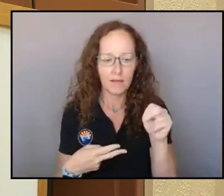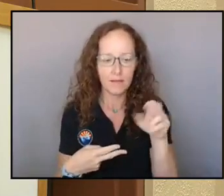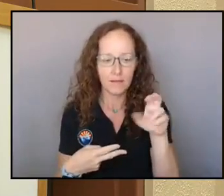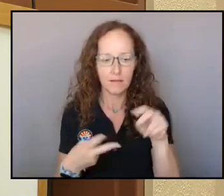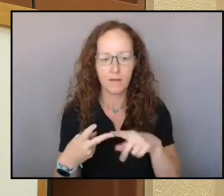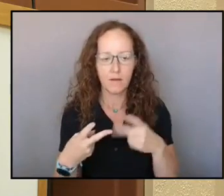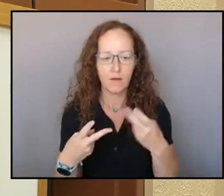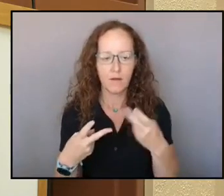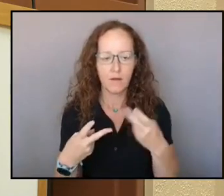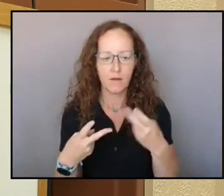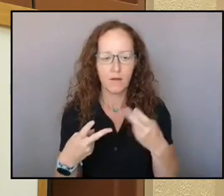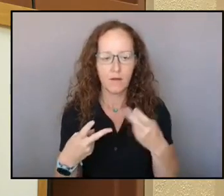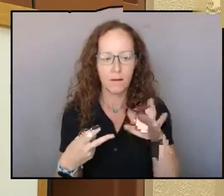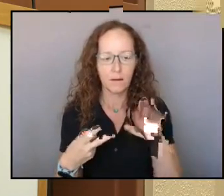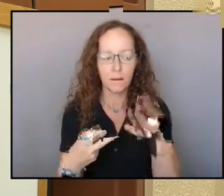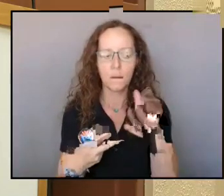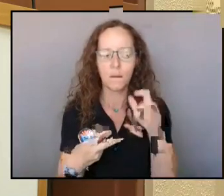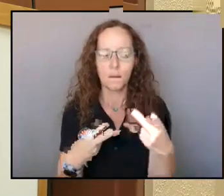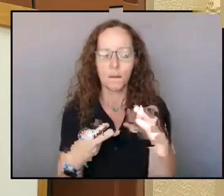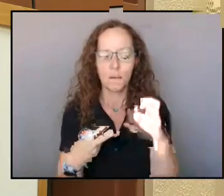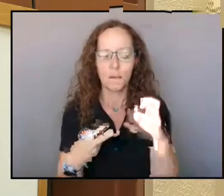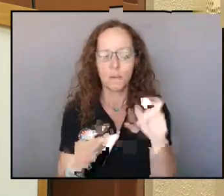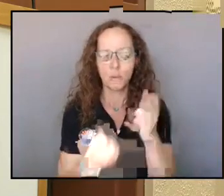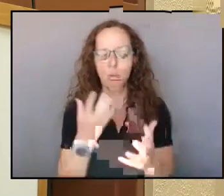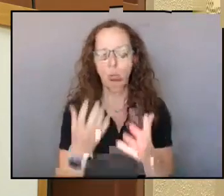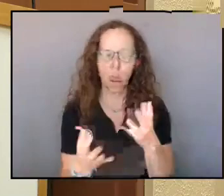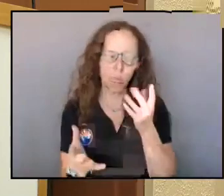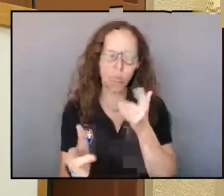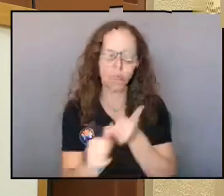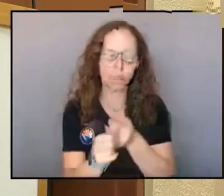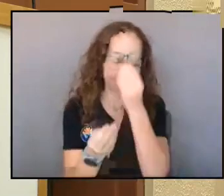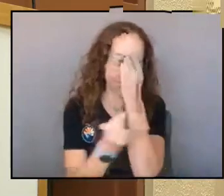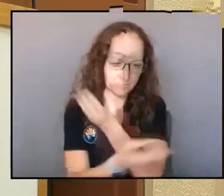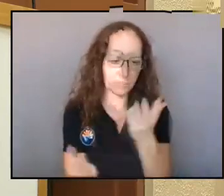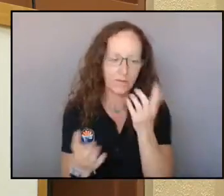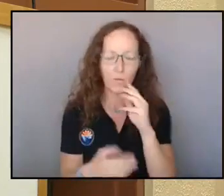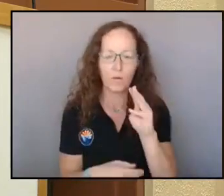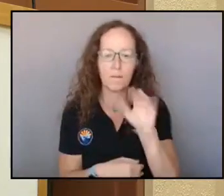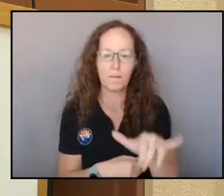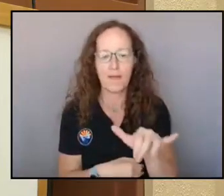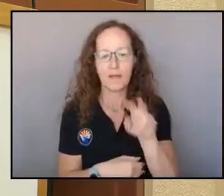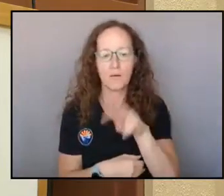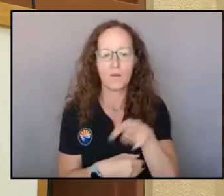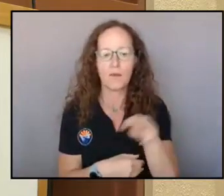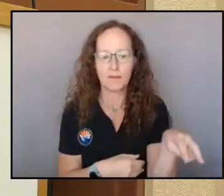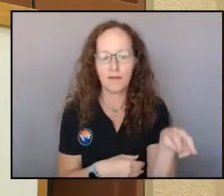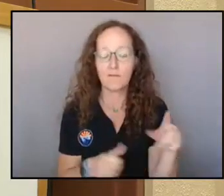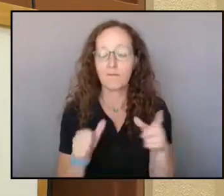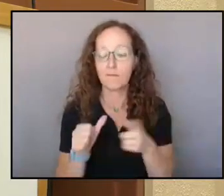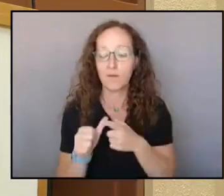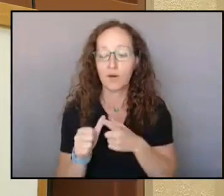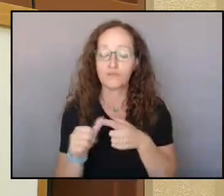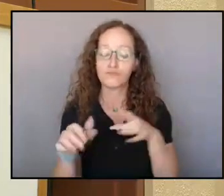I'M GOING TO START WITH AN OPERATIONS OVERVIEW ON THE WEST ZONE, WITH SOUTHWEST INCIDENT MANAGEMENT TEAM 1,